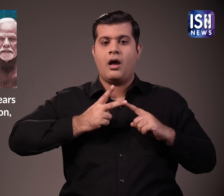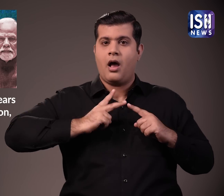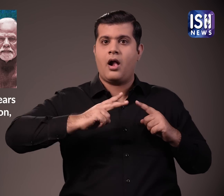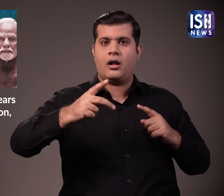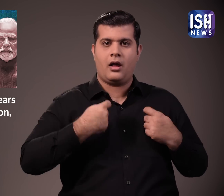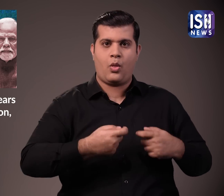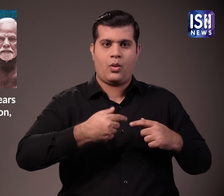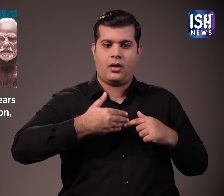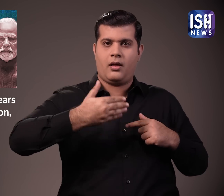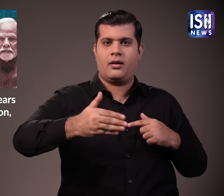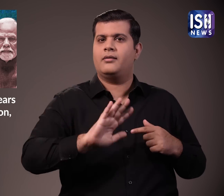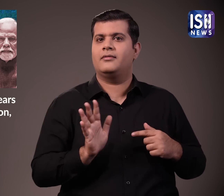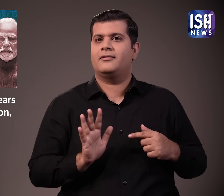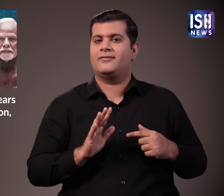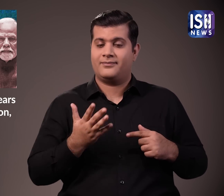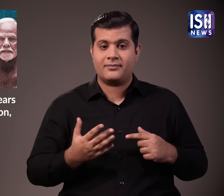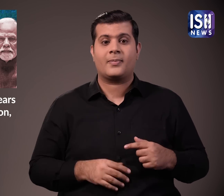They need not spend multiple times on campaigns.